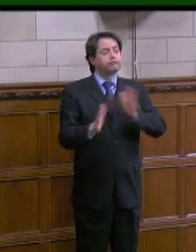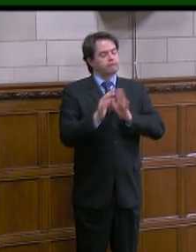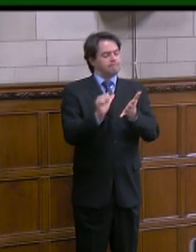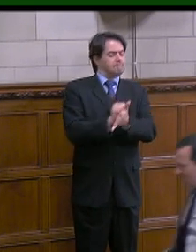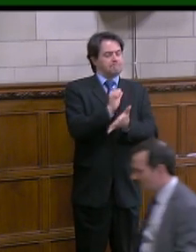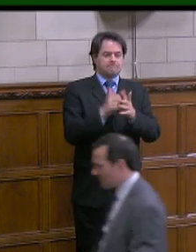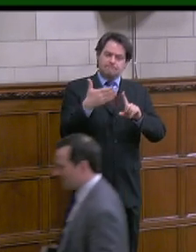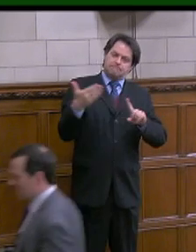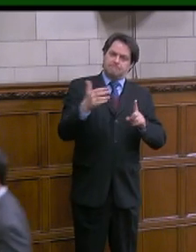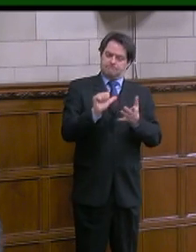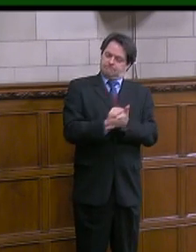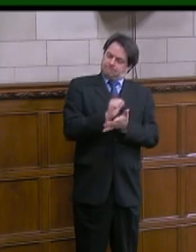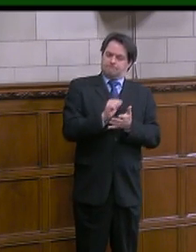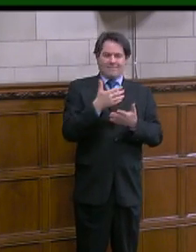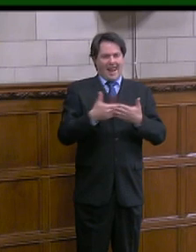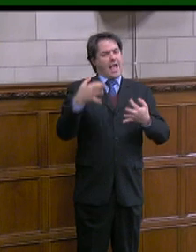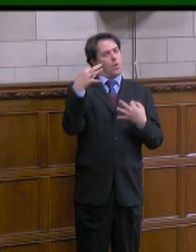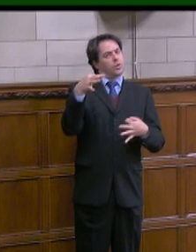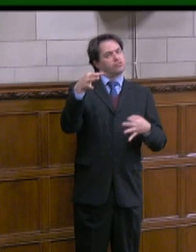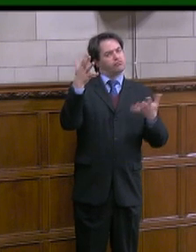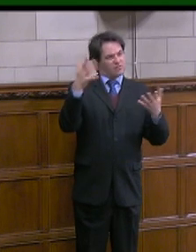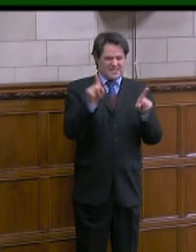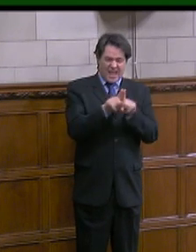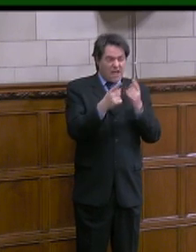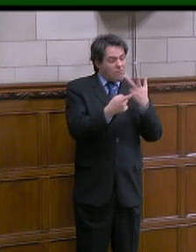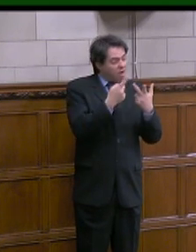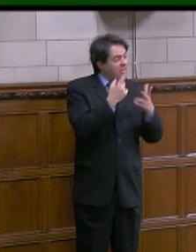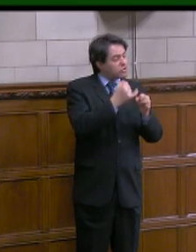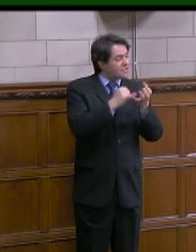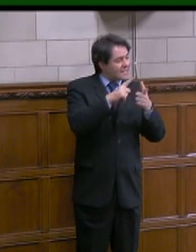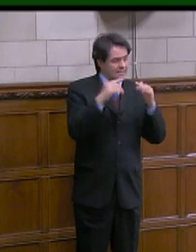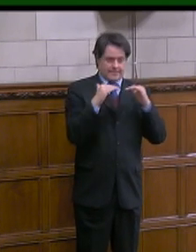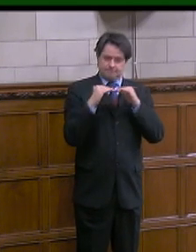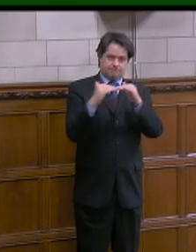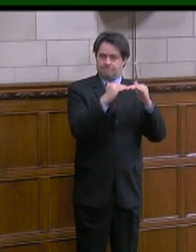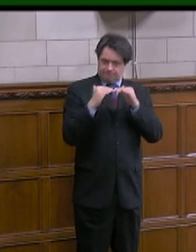as a language qualification, equal to other GCSEs.